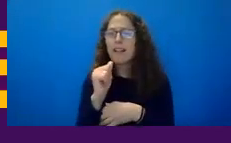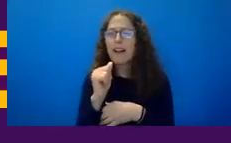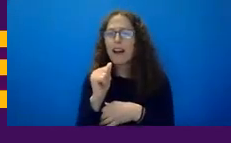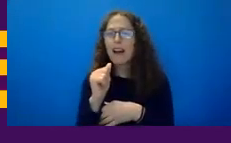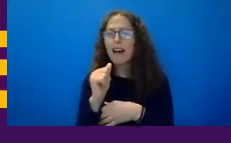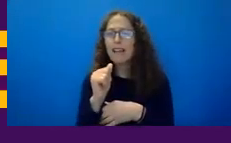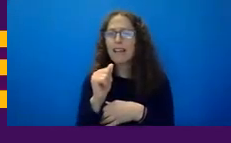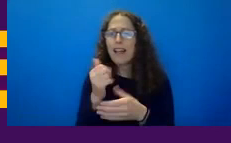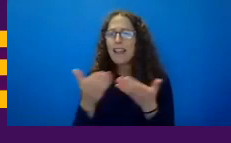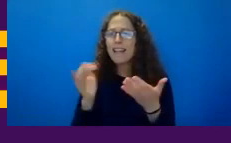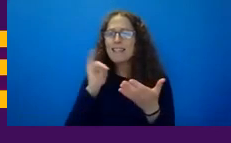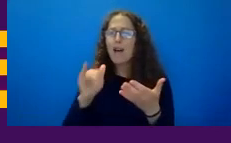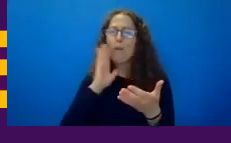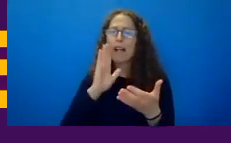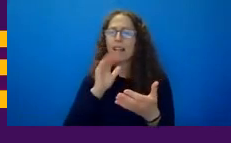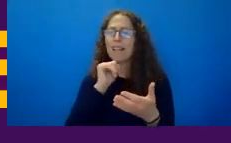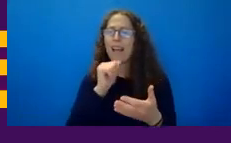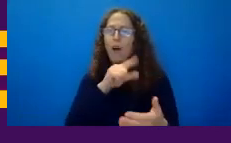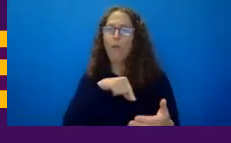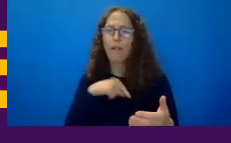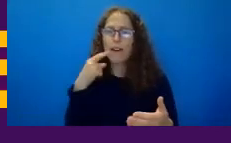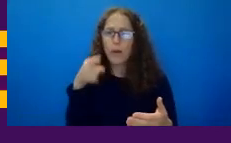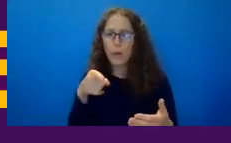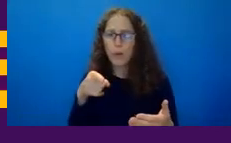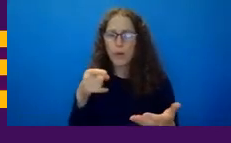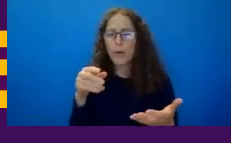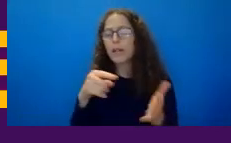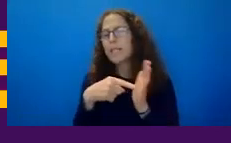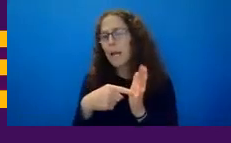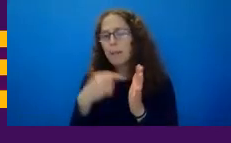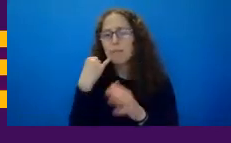OF THESE PRIORITY CATEGORIES THAT I HAVE DISCUSSED ARE JUST